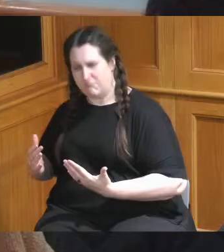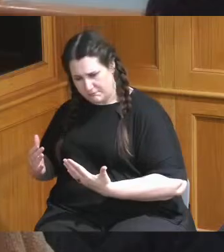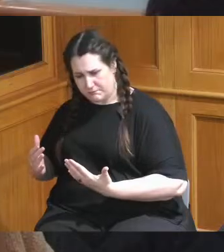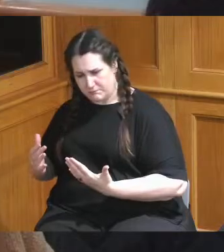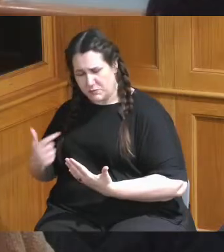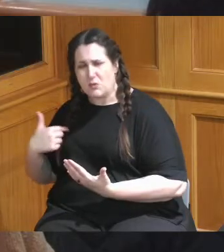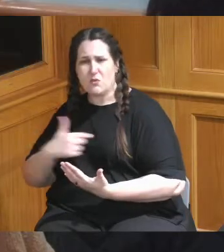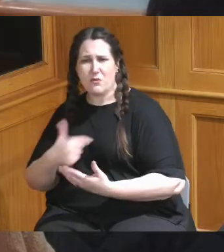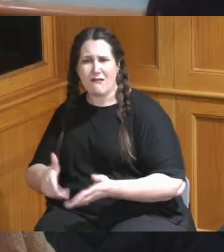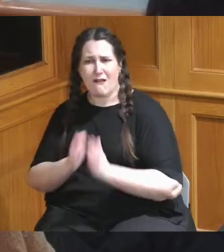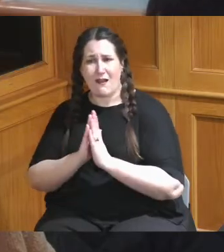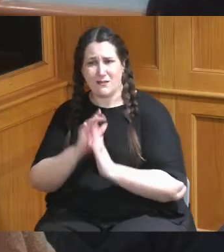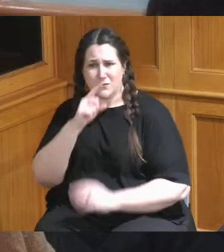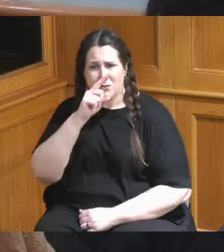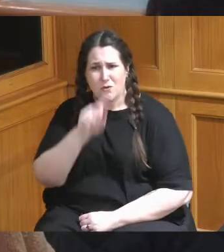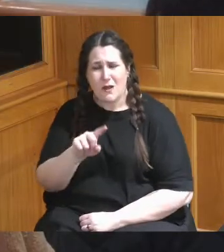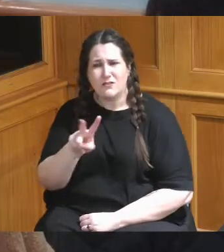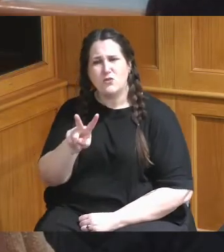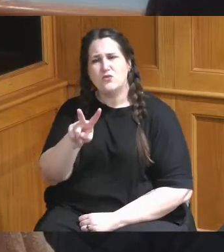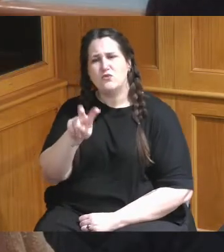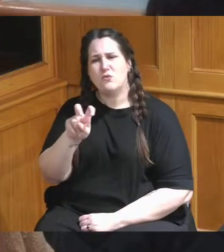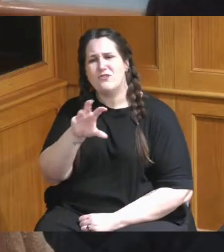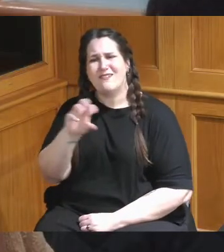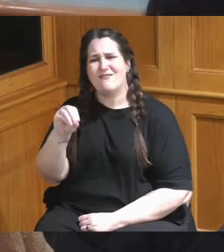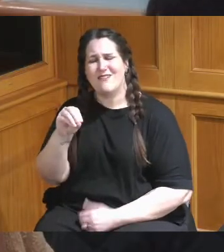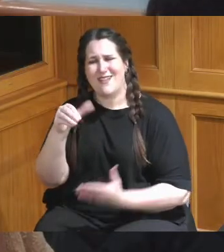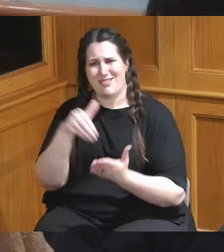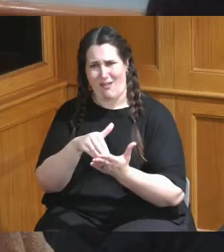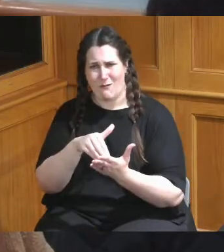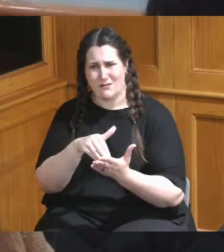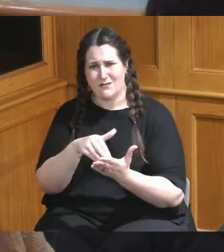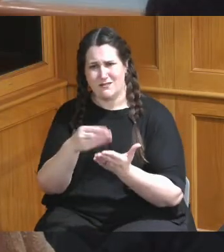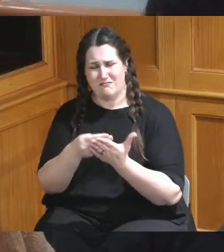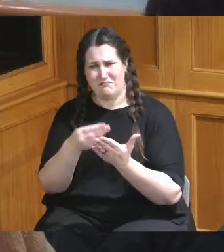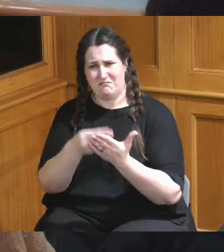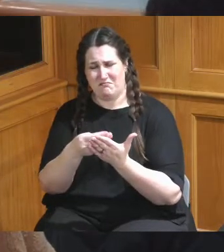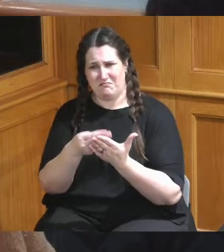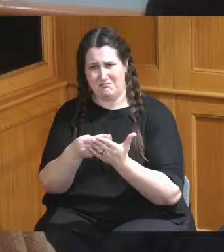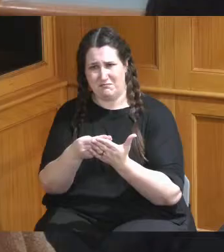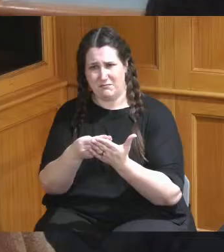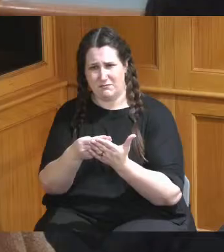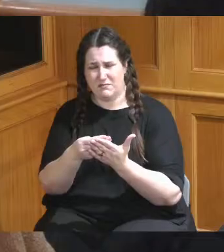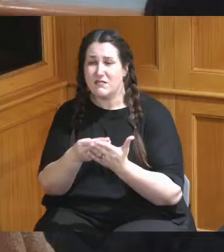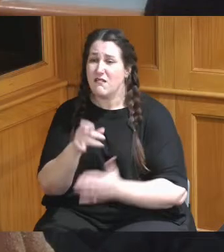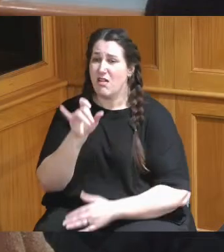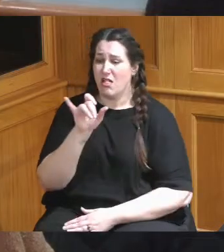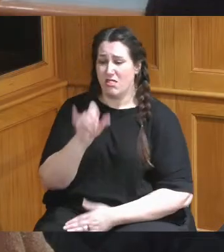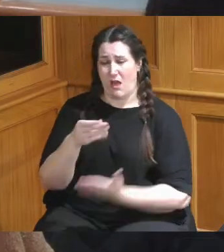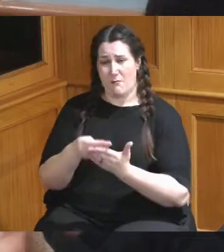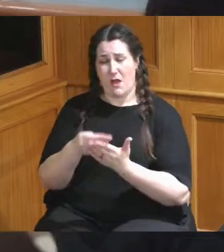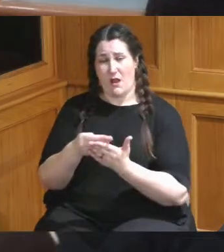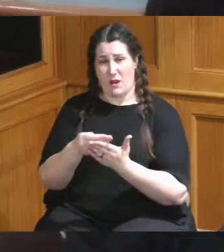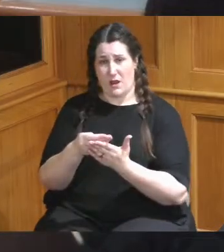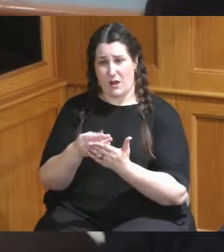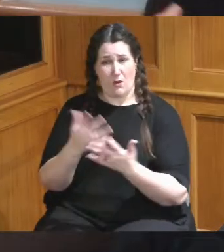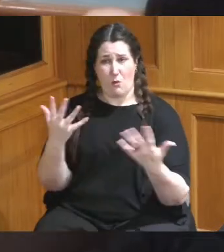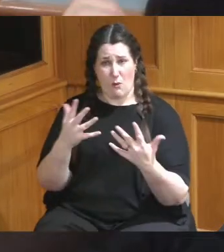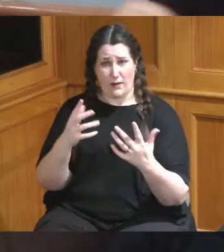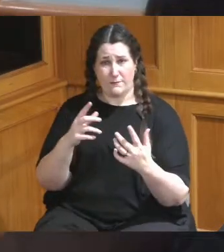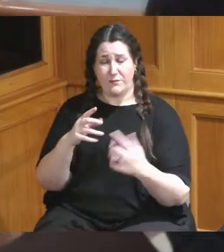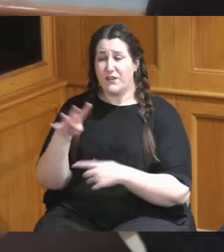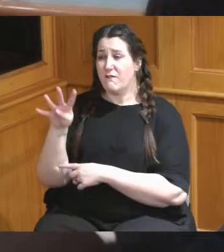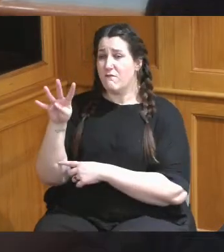that you fund us at $250,000. And here's what that will get us. With 400,000 right now, we're in 25